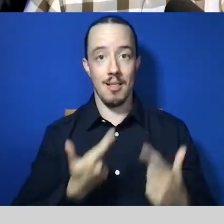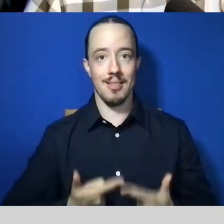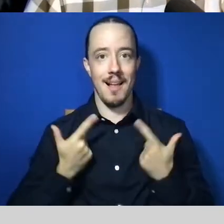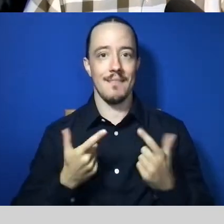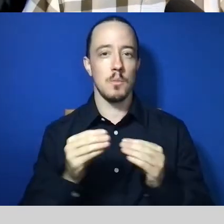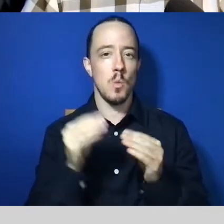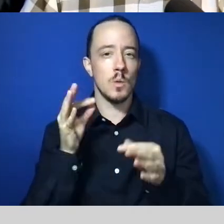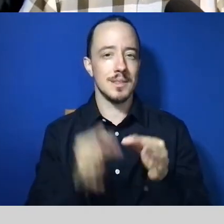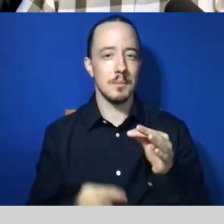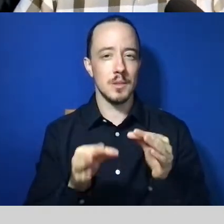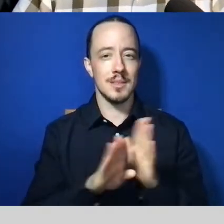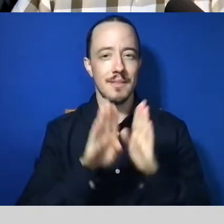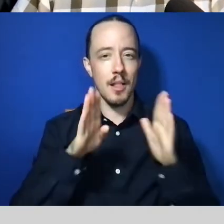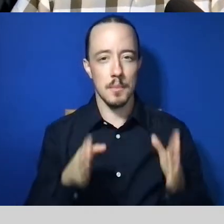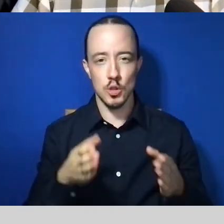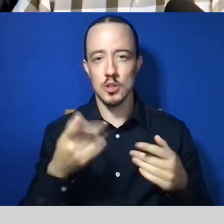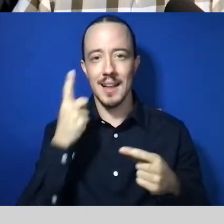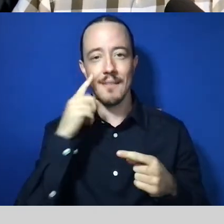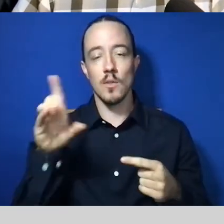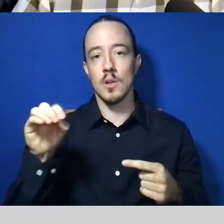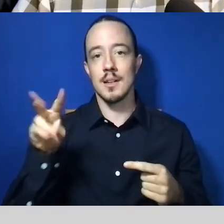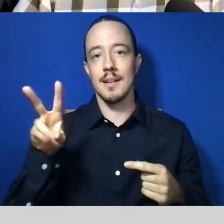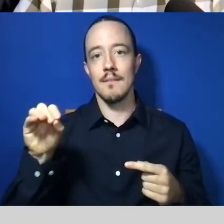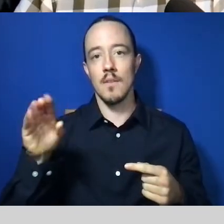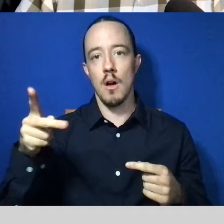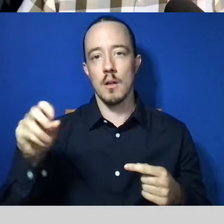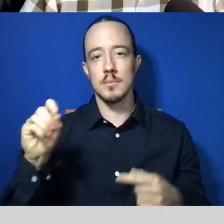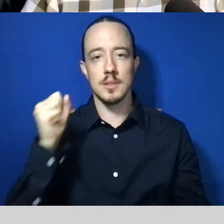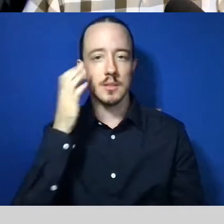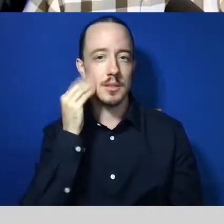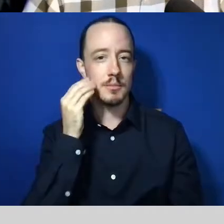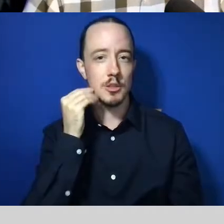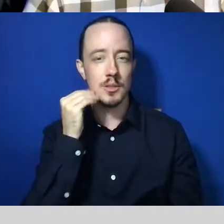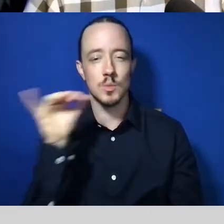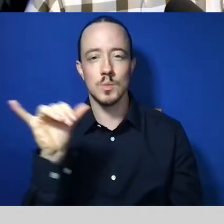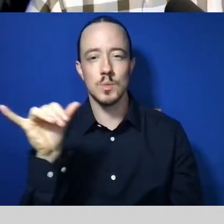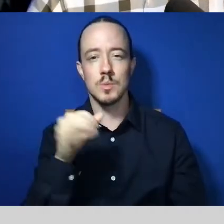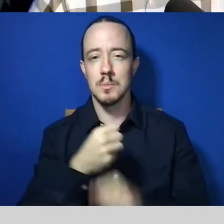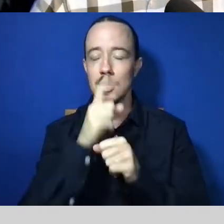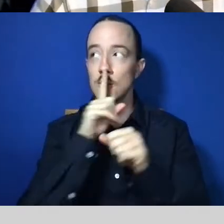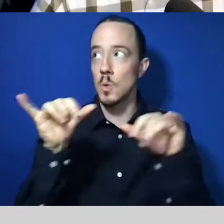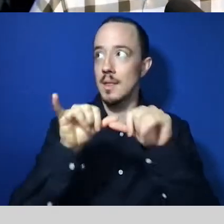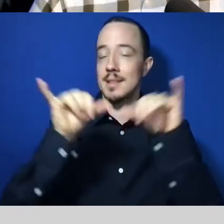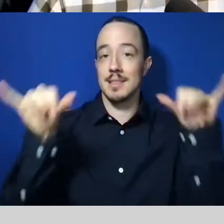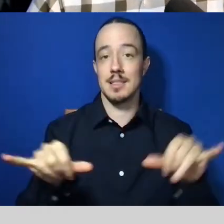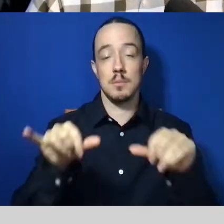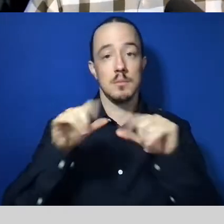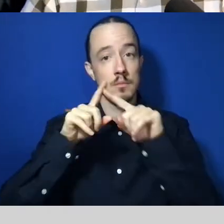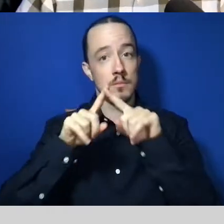and as for the DevOp experience, making sure it's a reliable platform, can scale to handle the traffic,